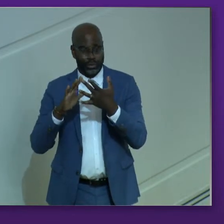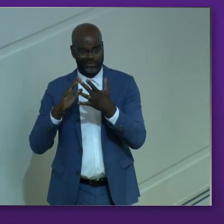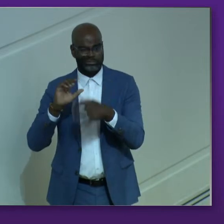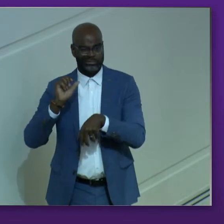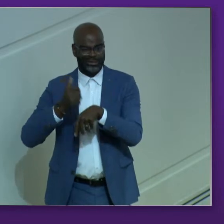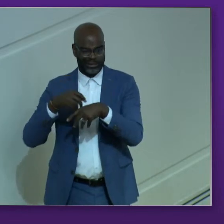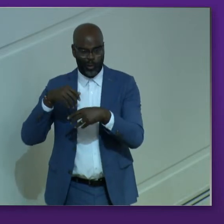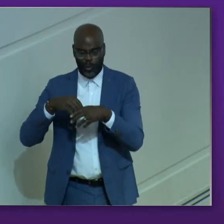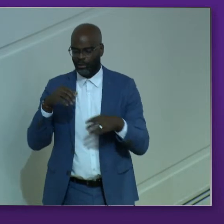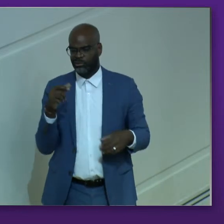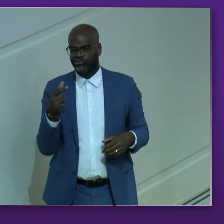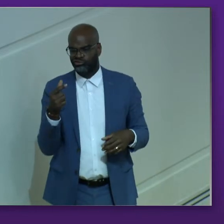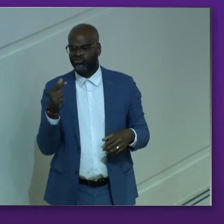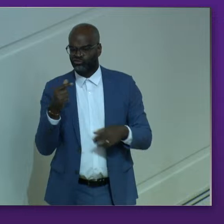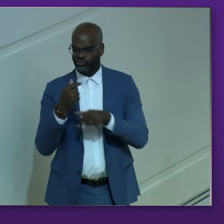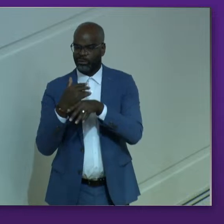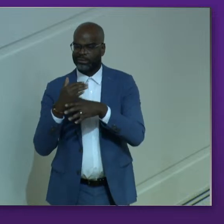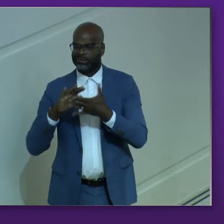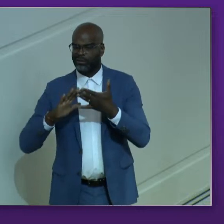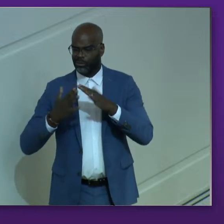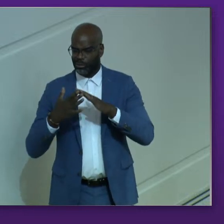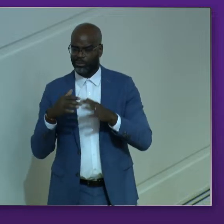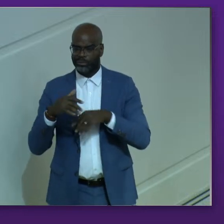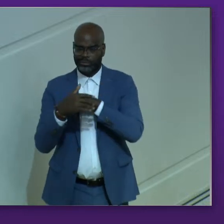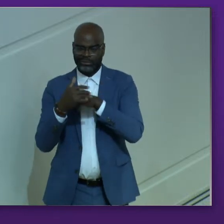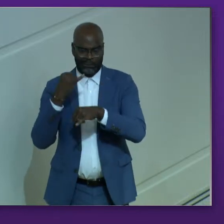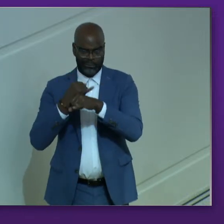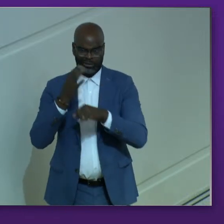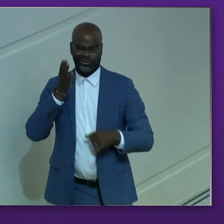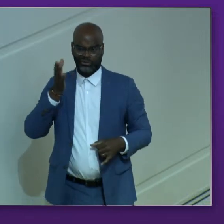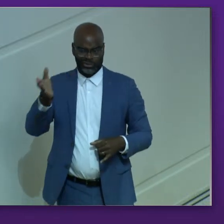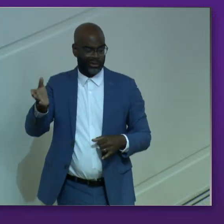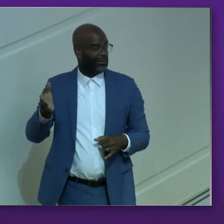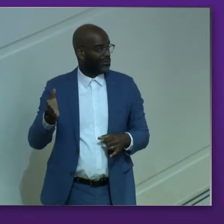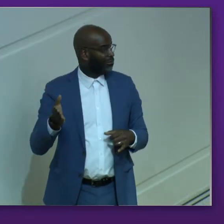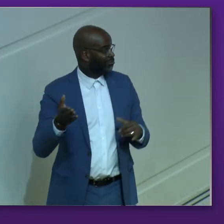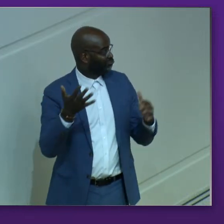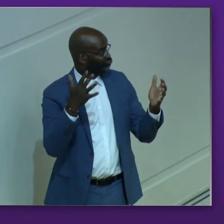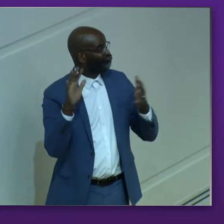TO THE . [LISTING NAMES] ON THE